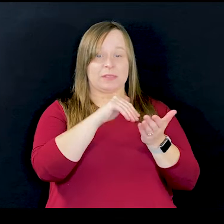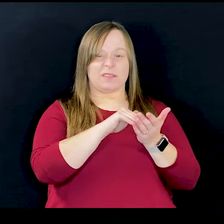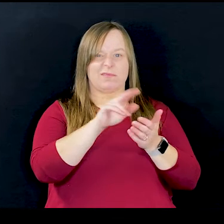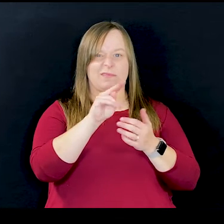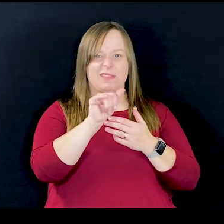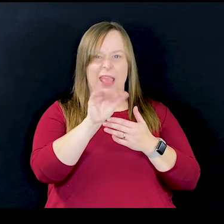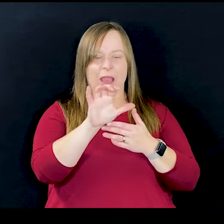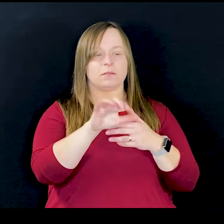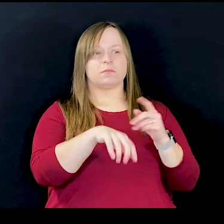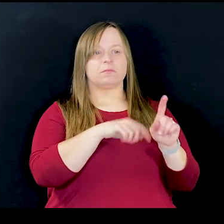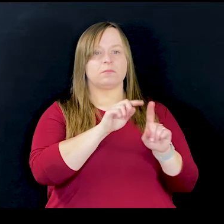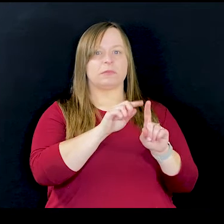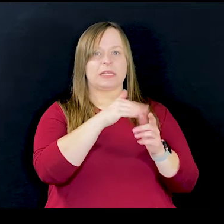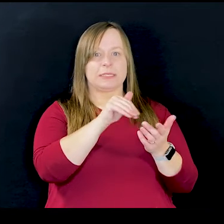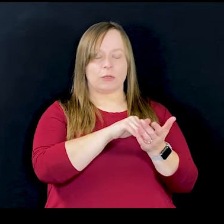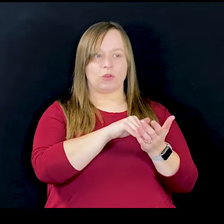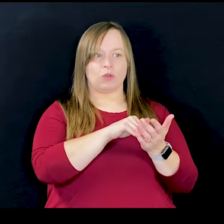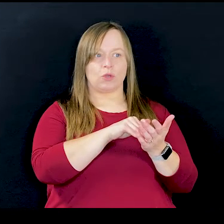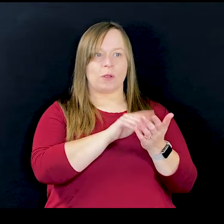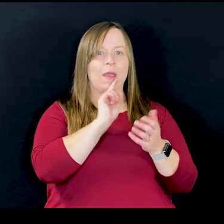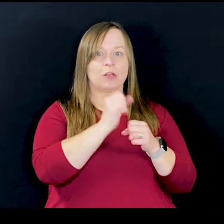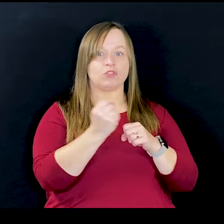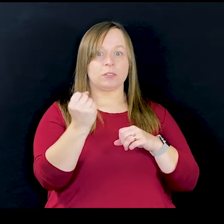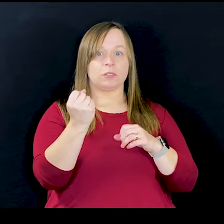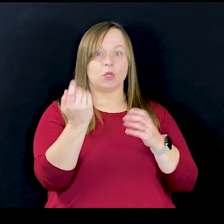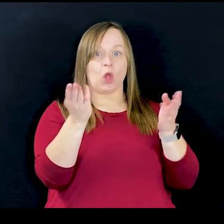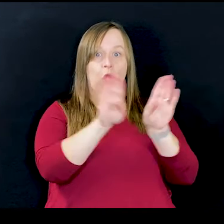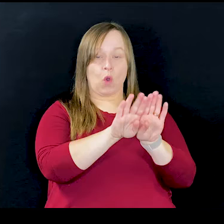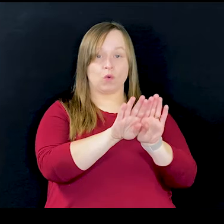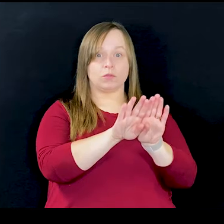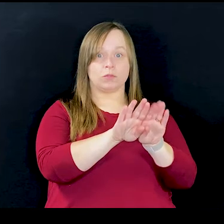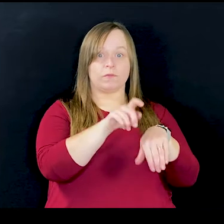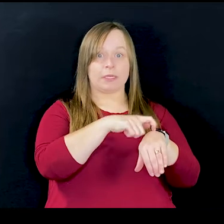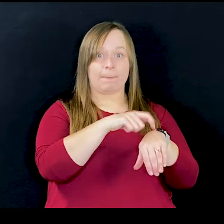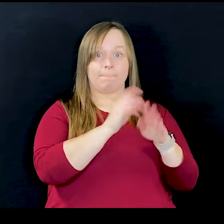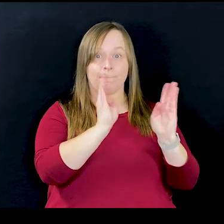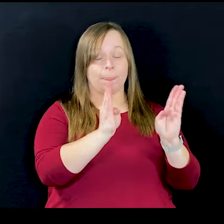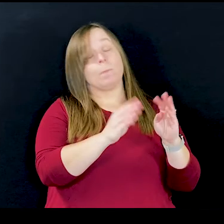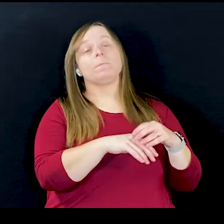so that's their center, actually closed down for a time.